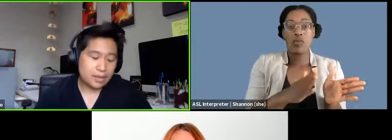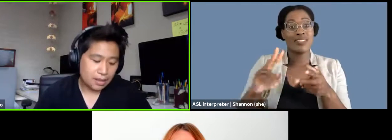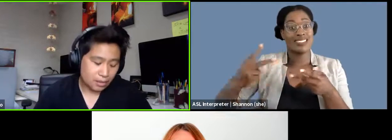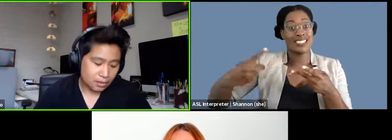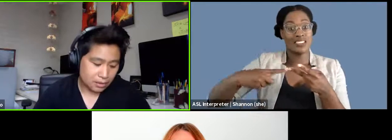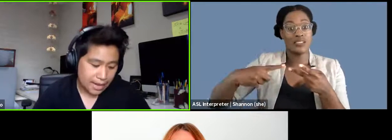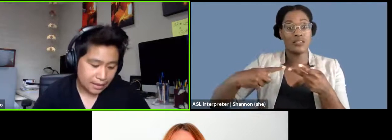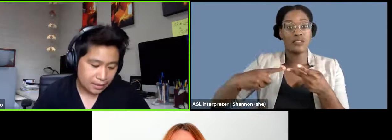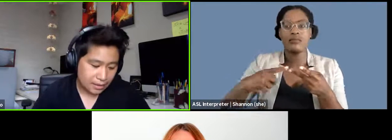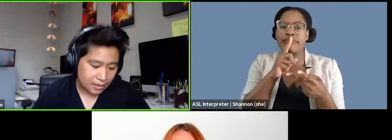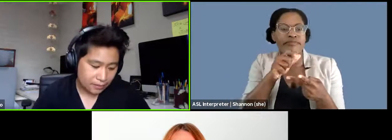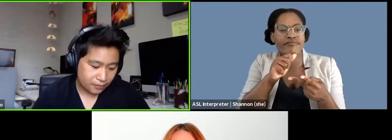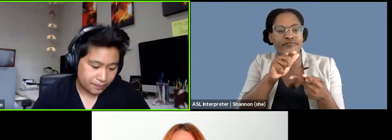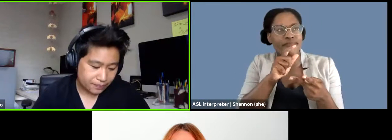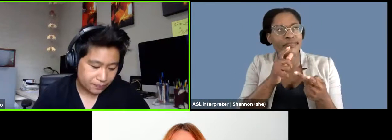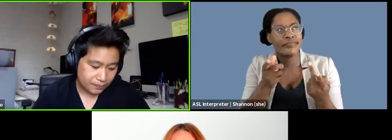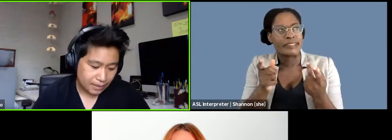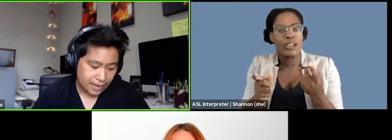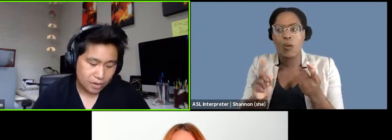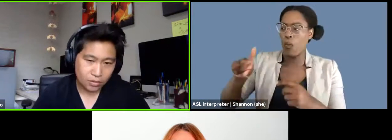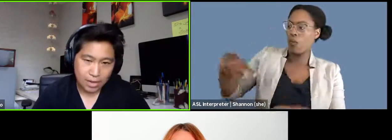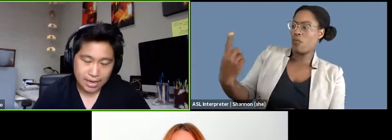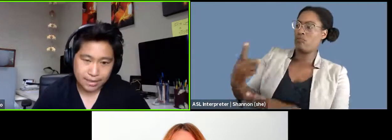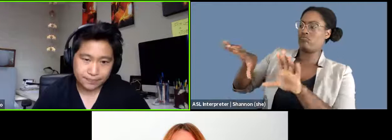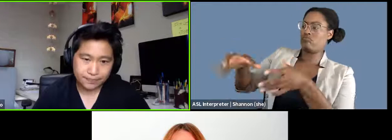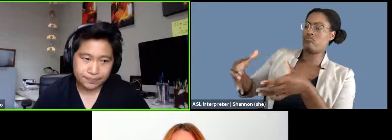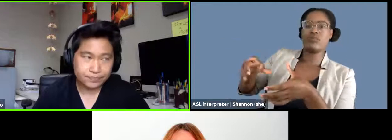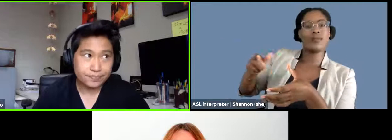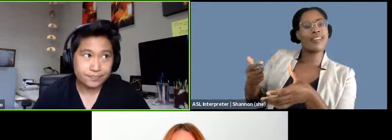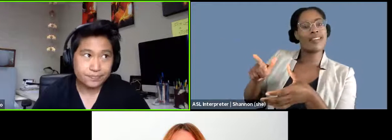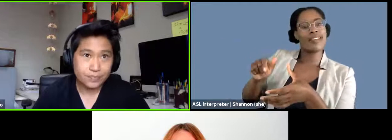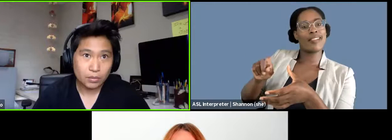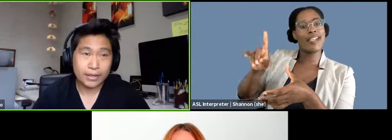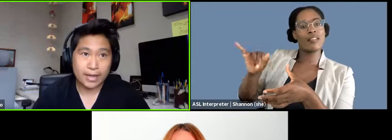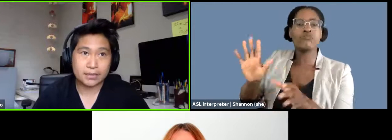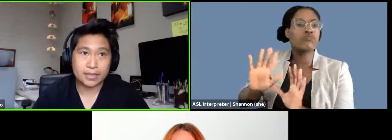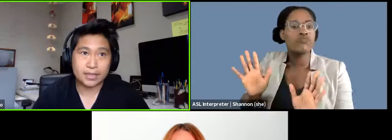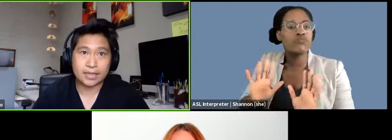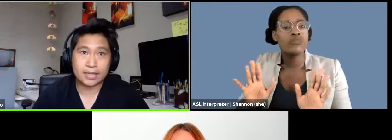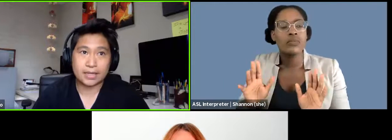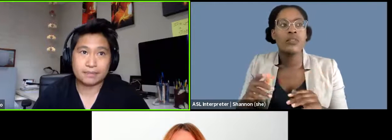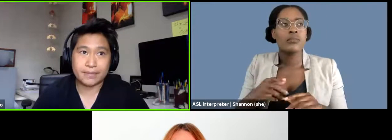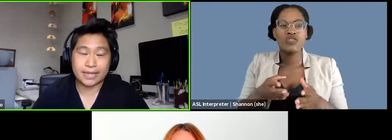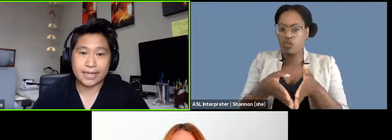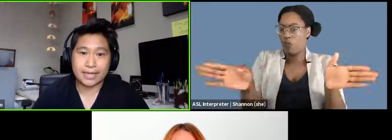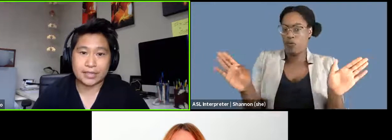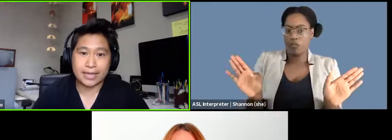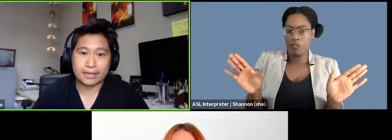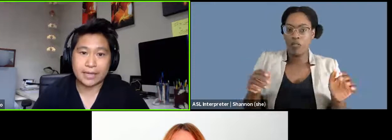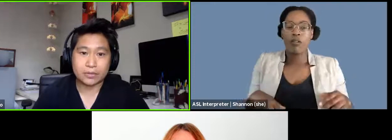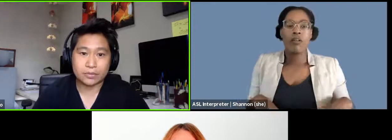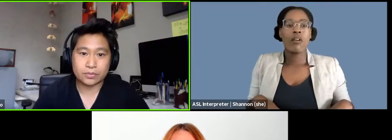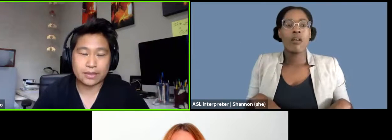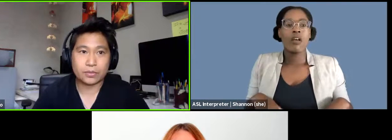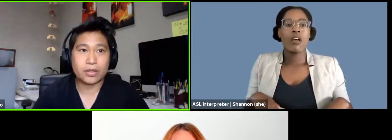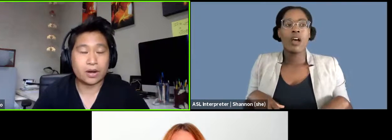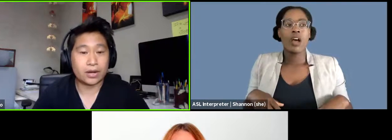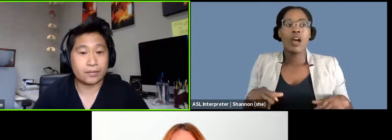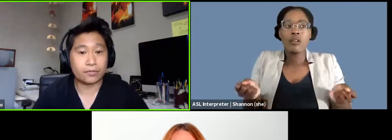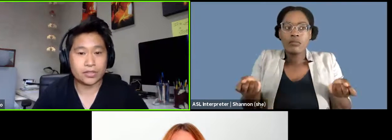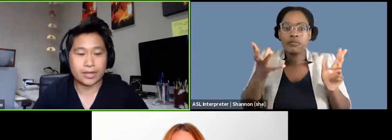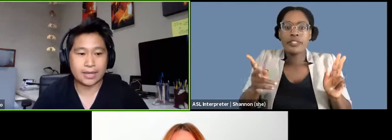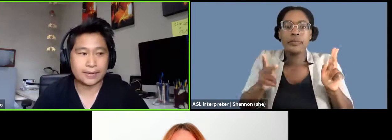speaking, but the lack of outcry when it came to anti-Asian hate. That was hard and frustrating.